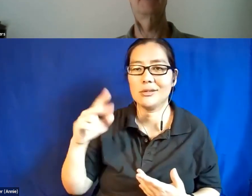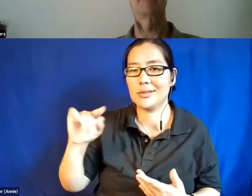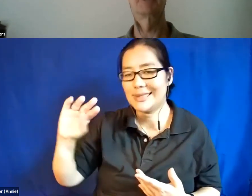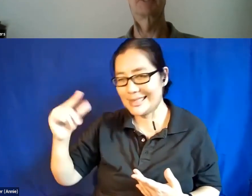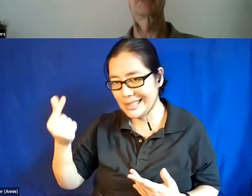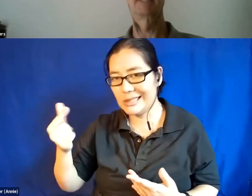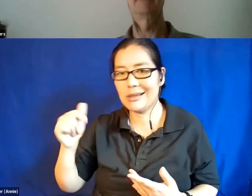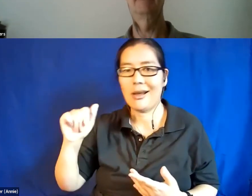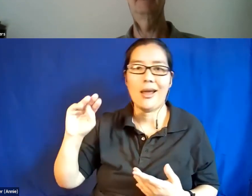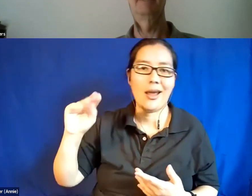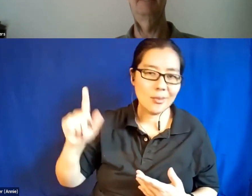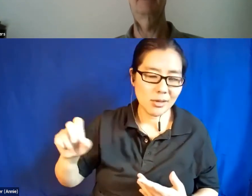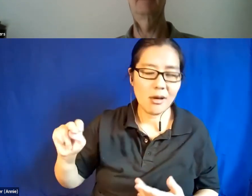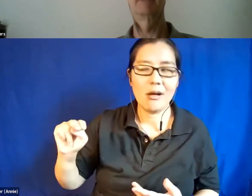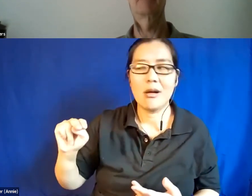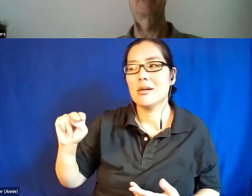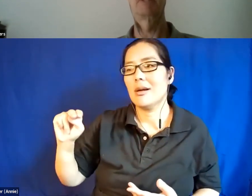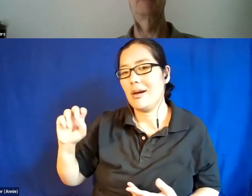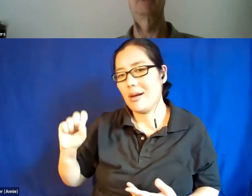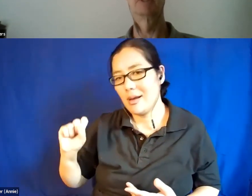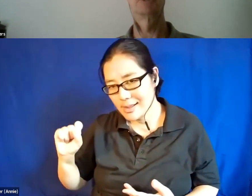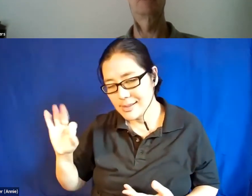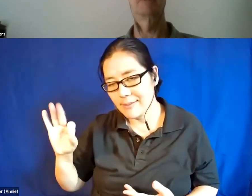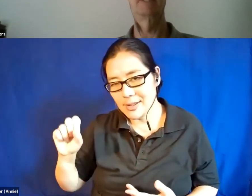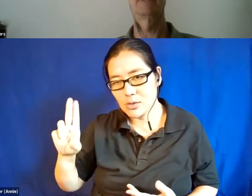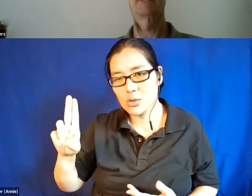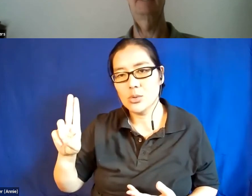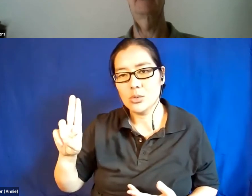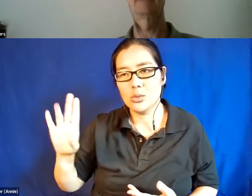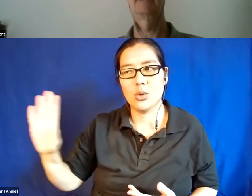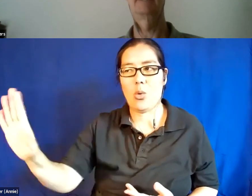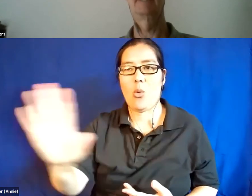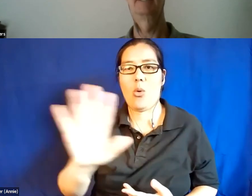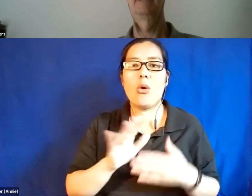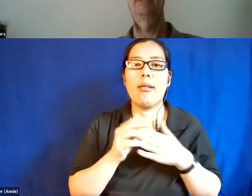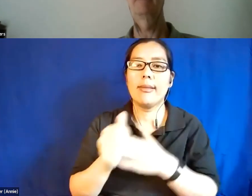Francisco State. Thank you for your leadership and insight. I don't have any